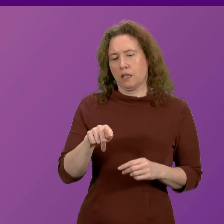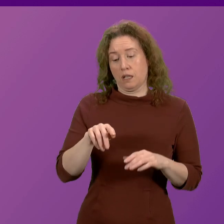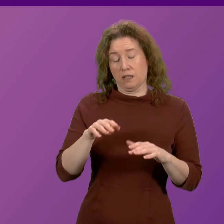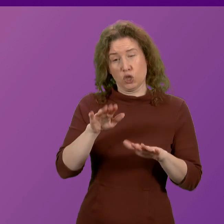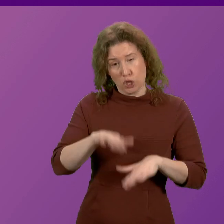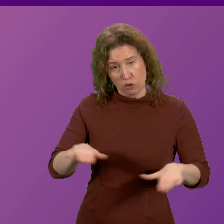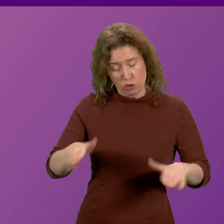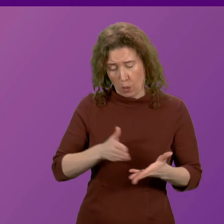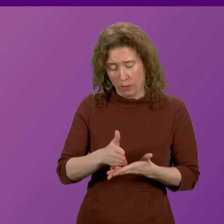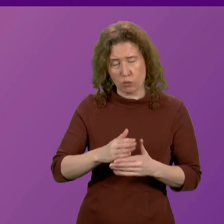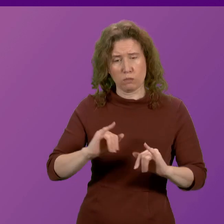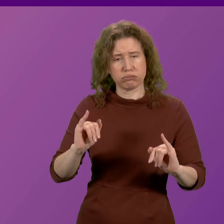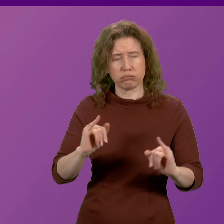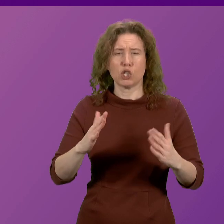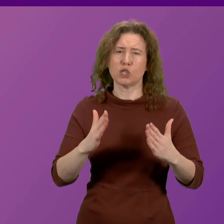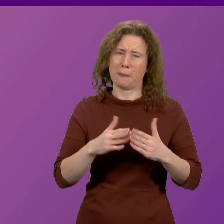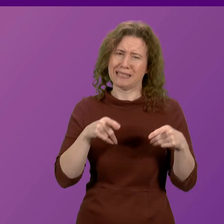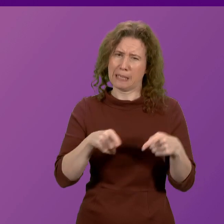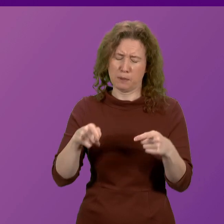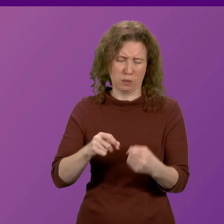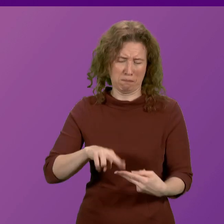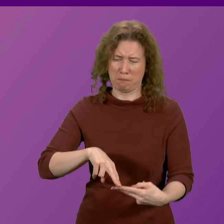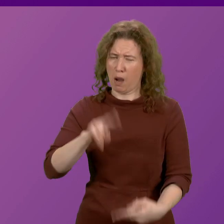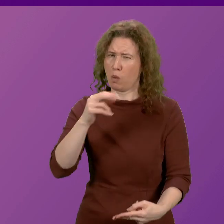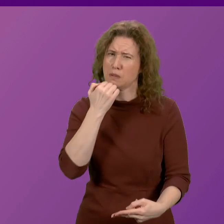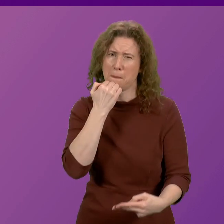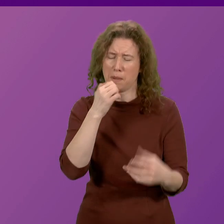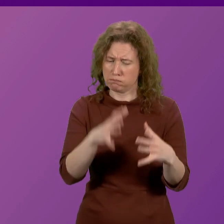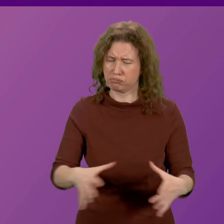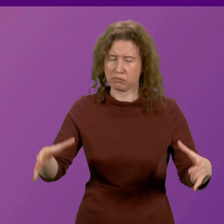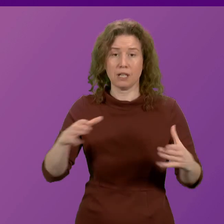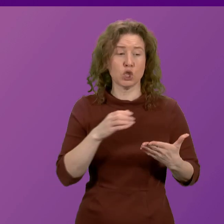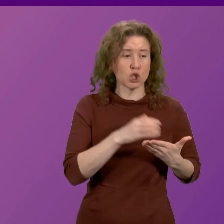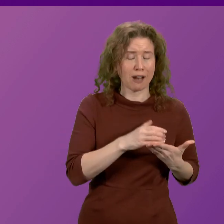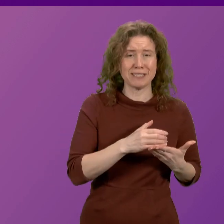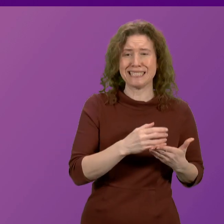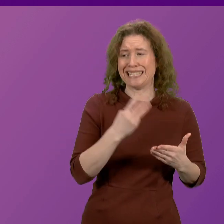abuse is deeply concerning. Charities and third sector organisations are having to